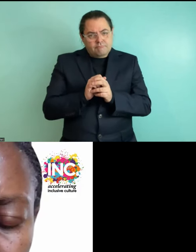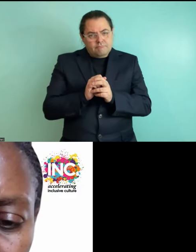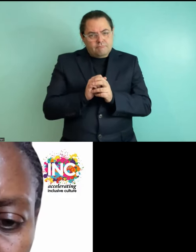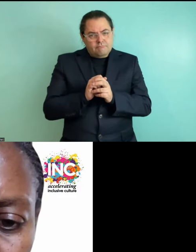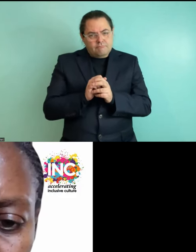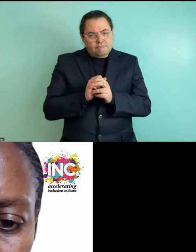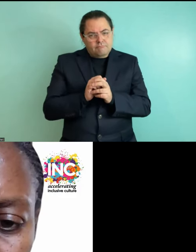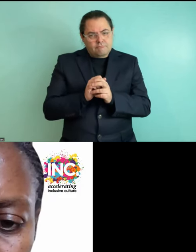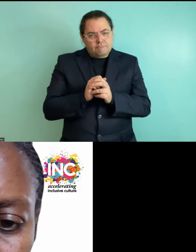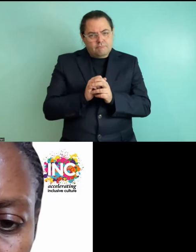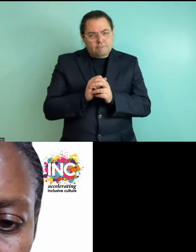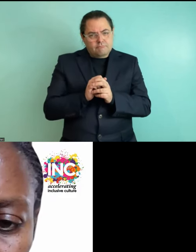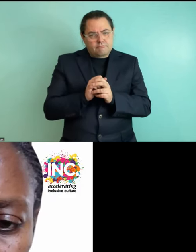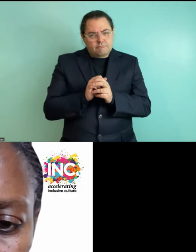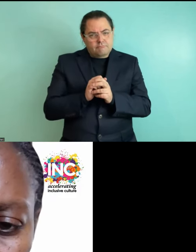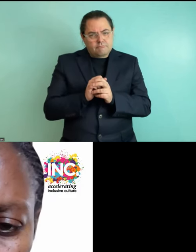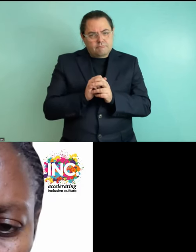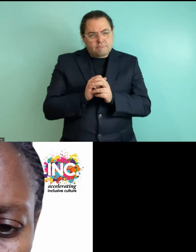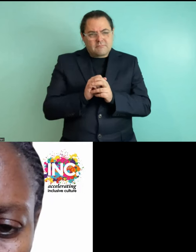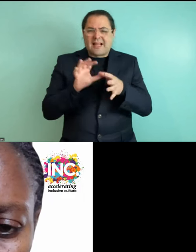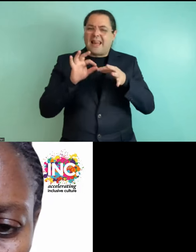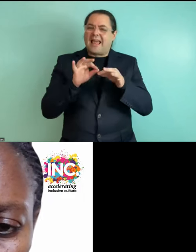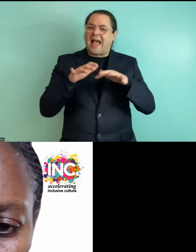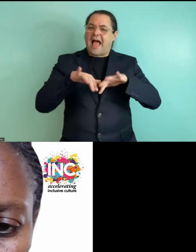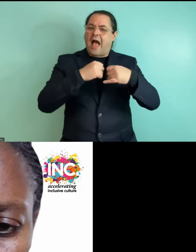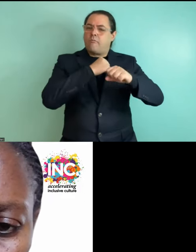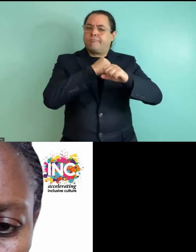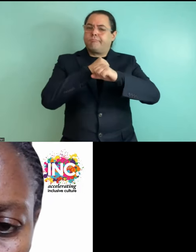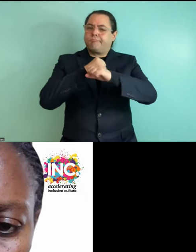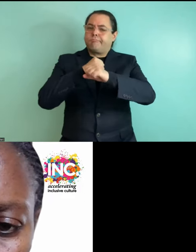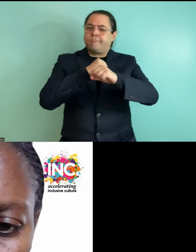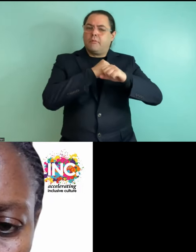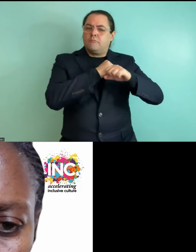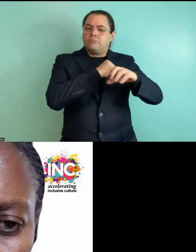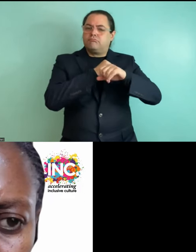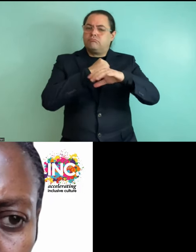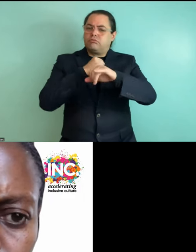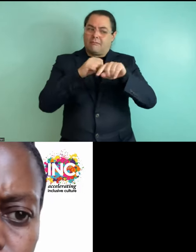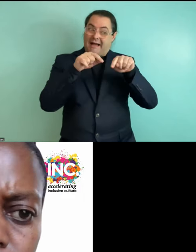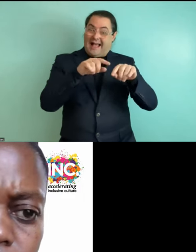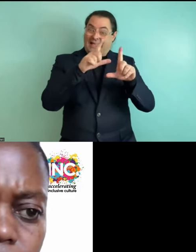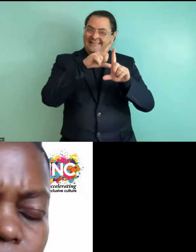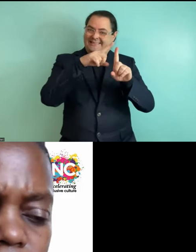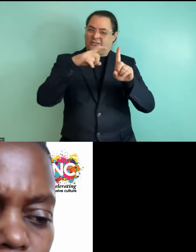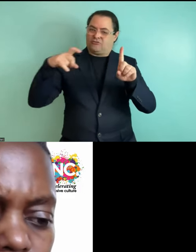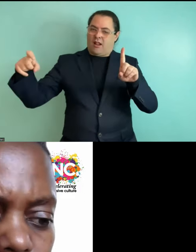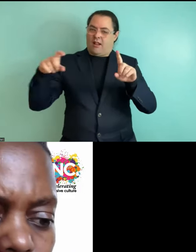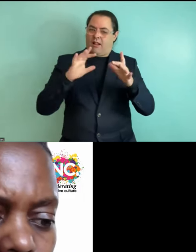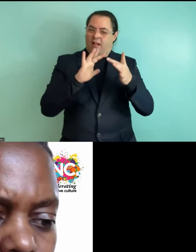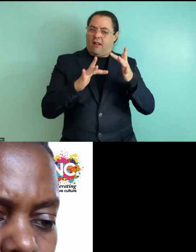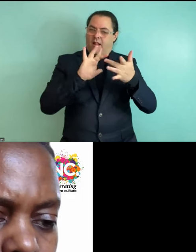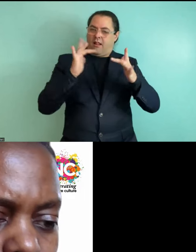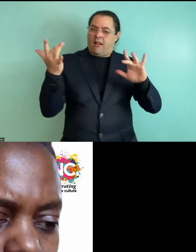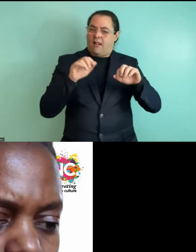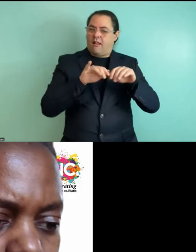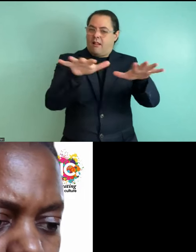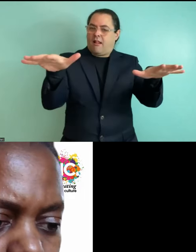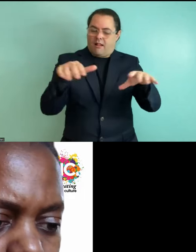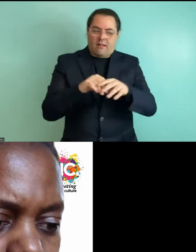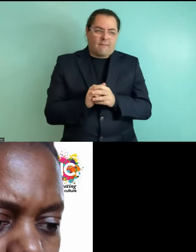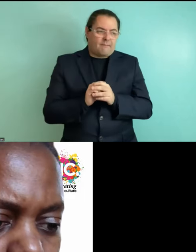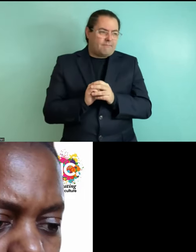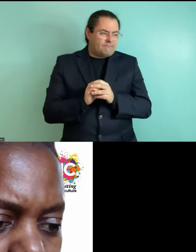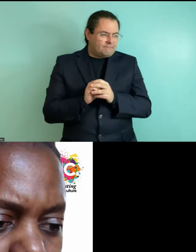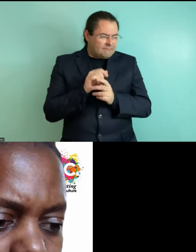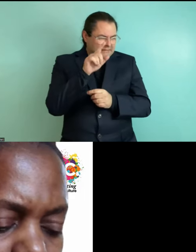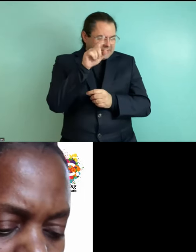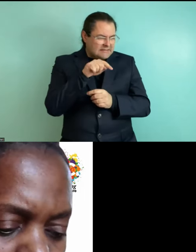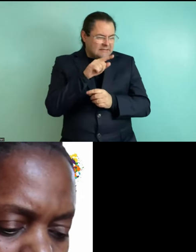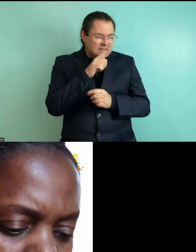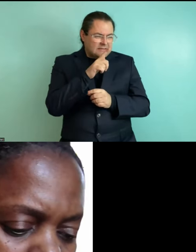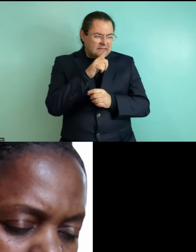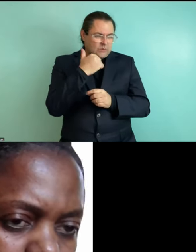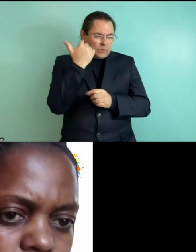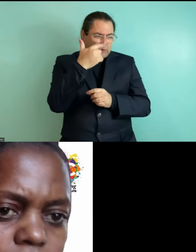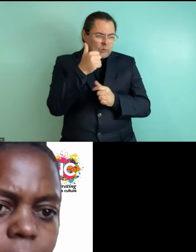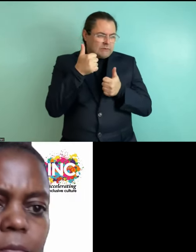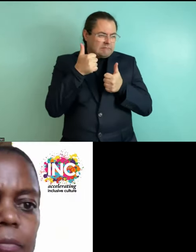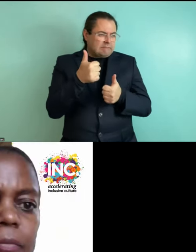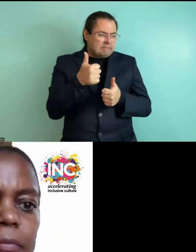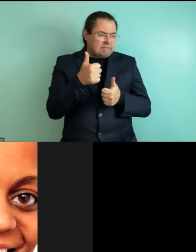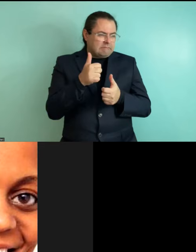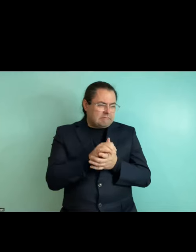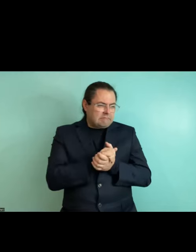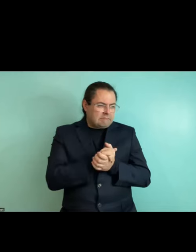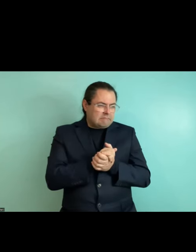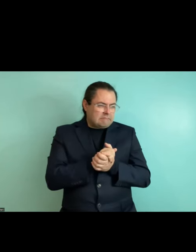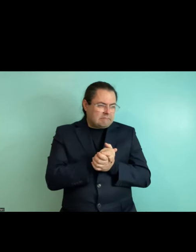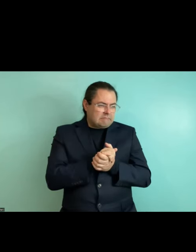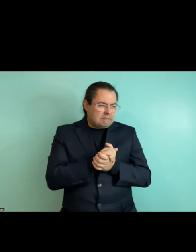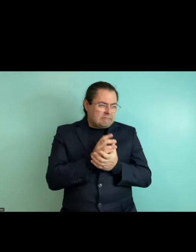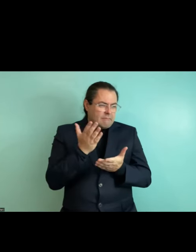11:09:28 digital machine. 11:09:32 just sit back.